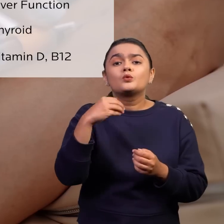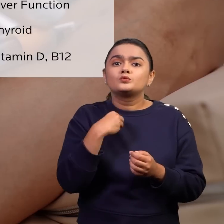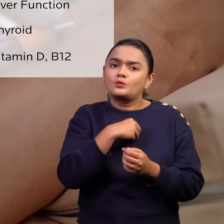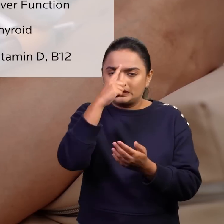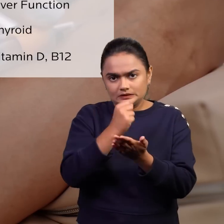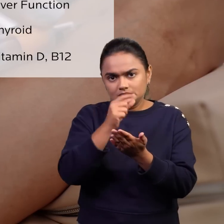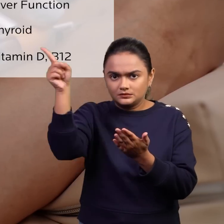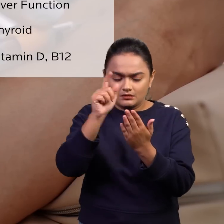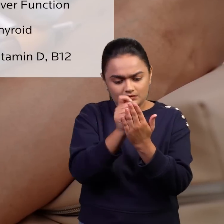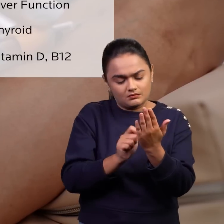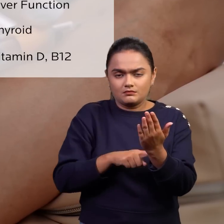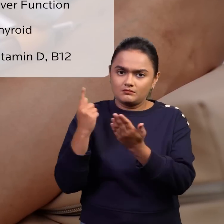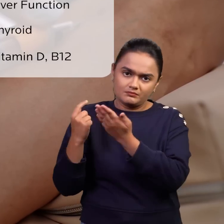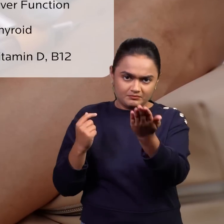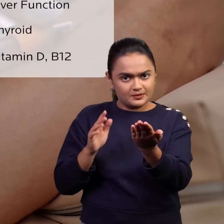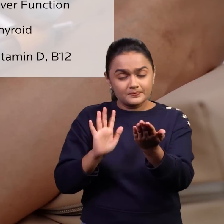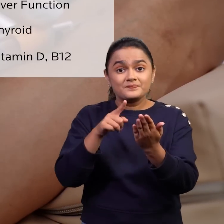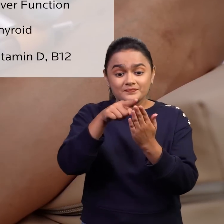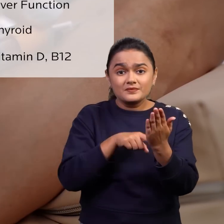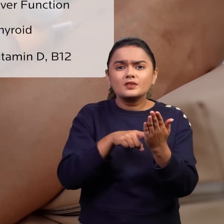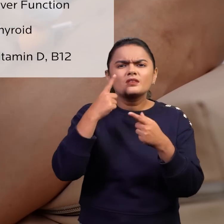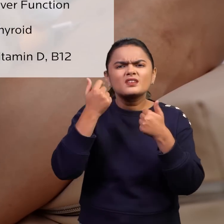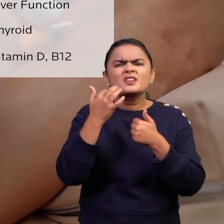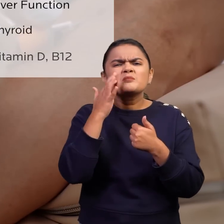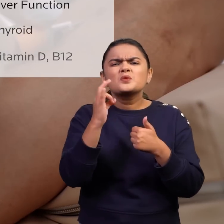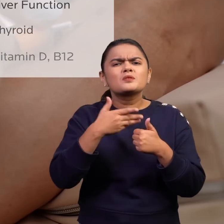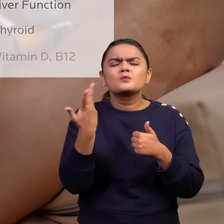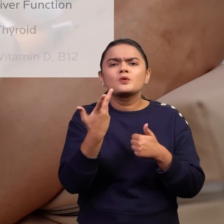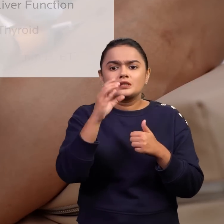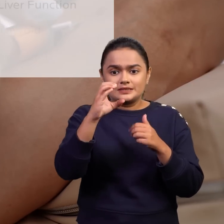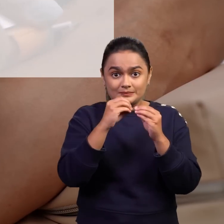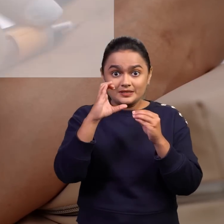So the doctor will prescribe all the required tests. Why are these tests important?